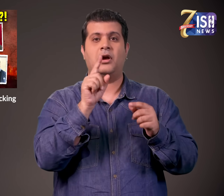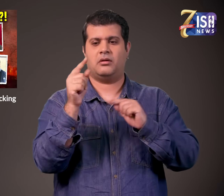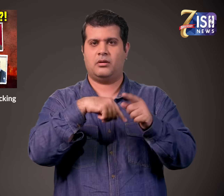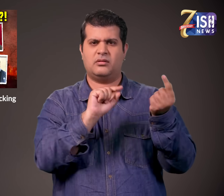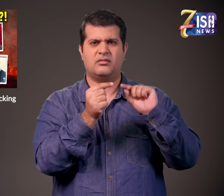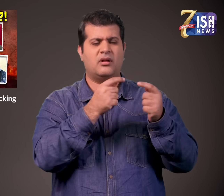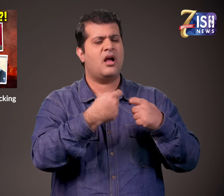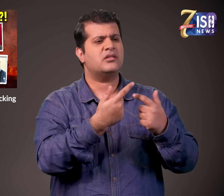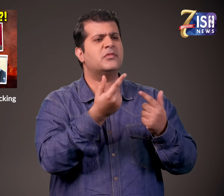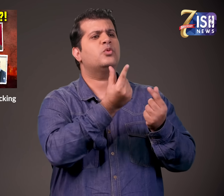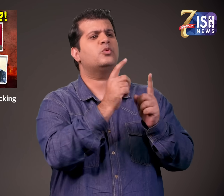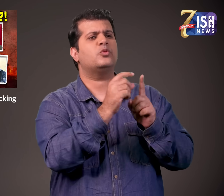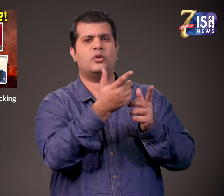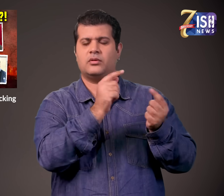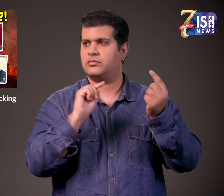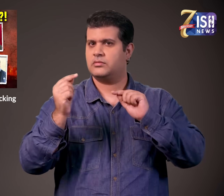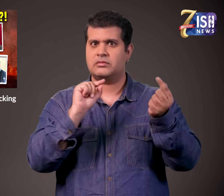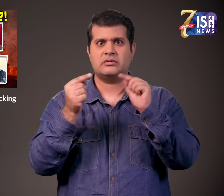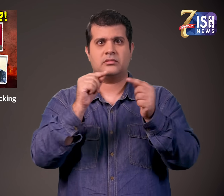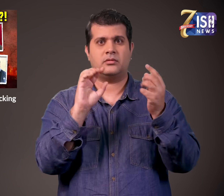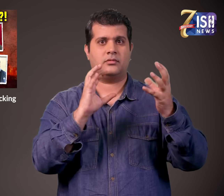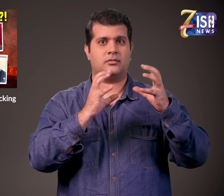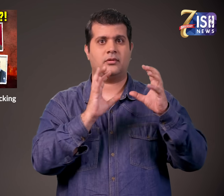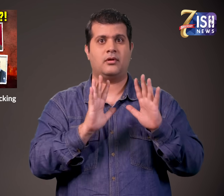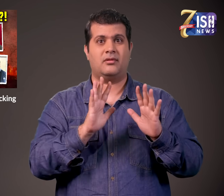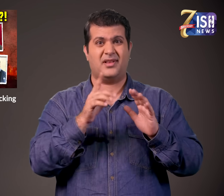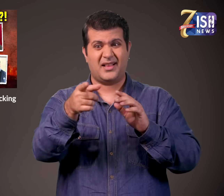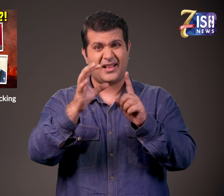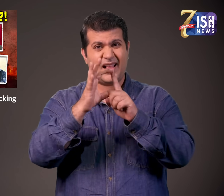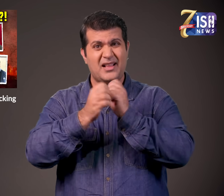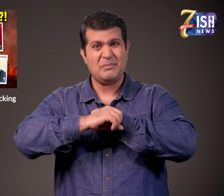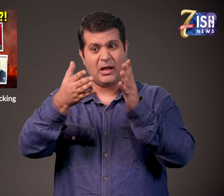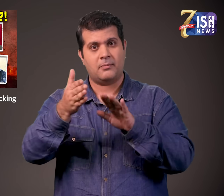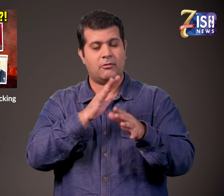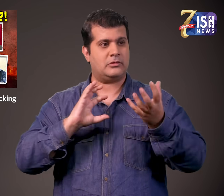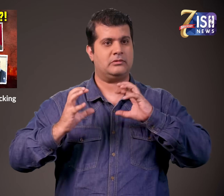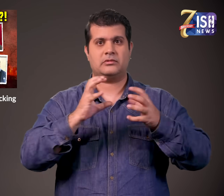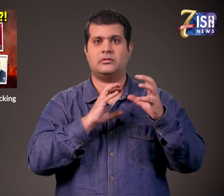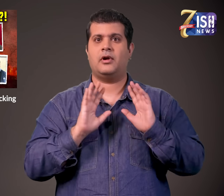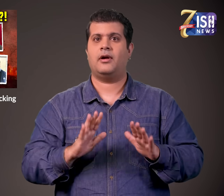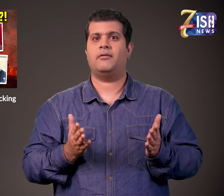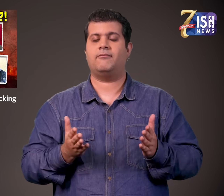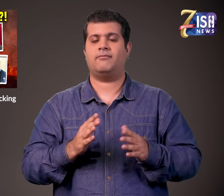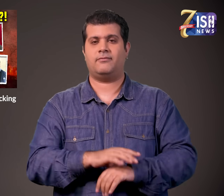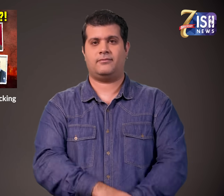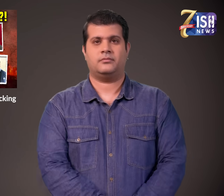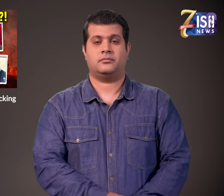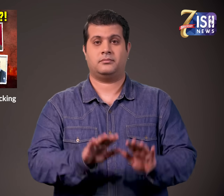However, disagreements over these financial expenses were rising right before the Delhi blast.